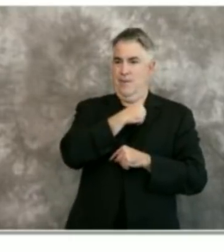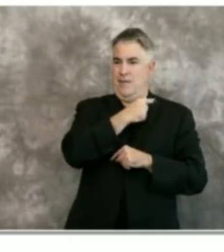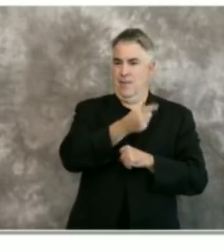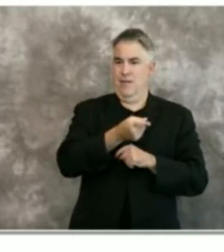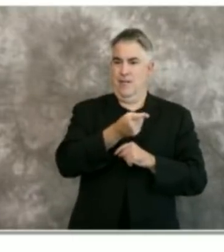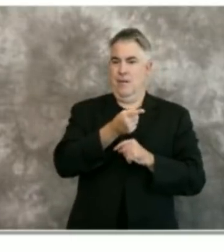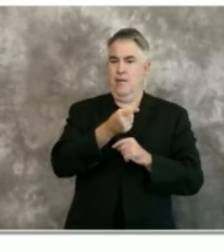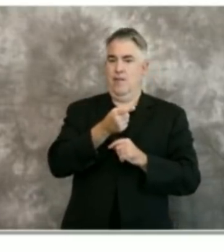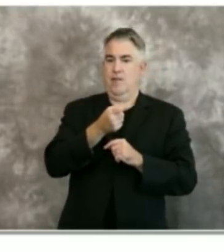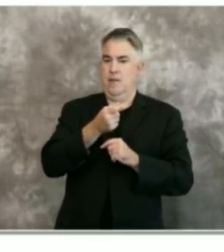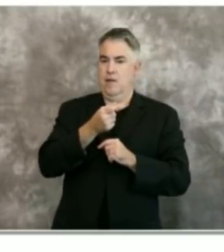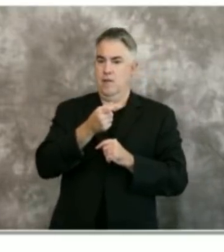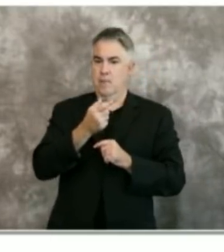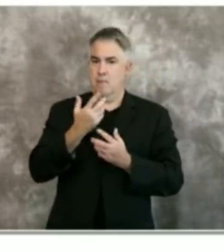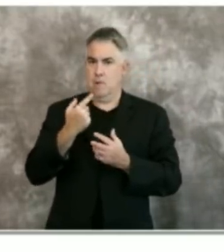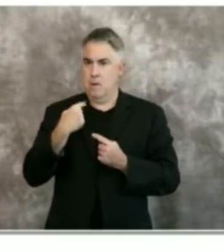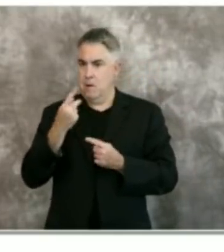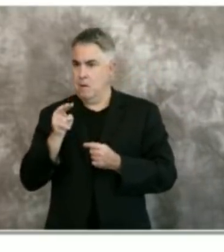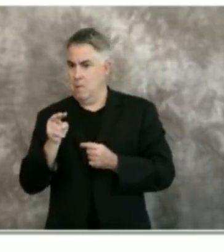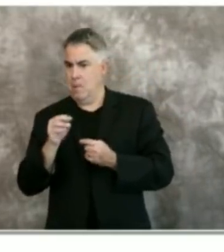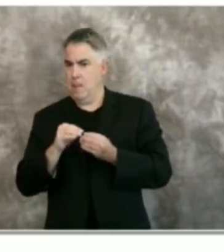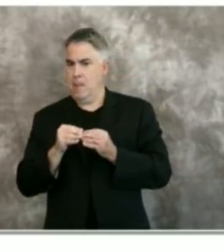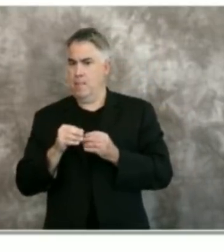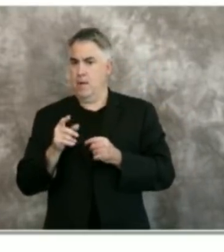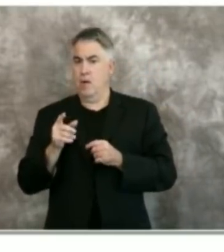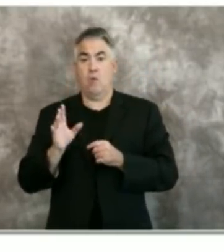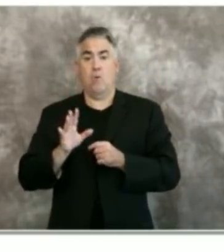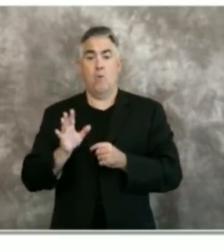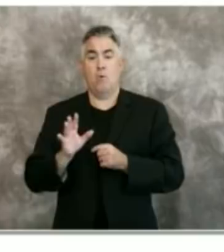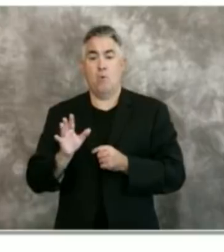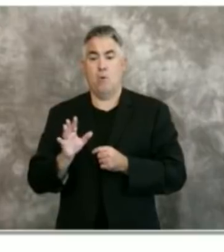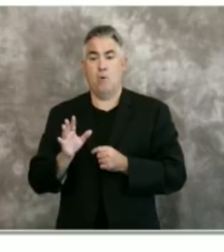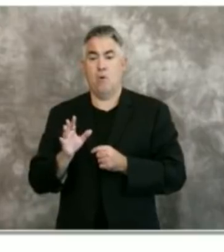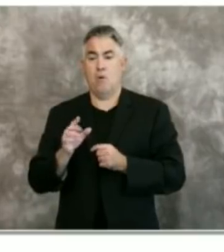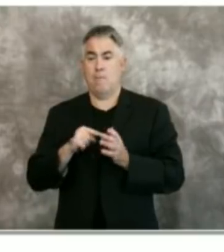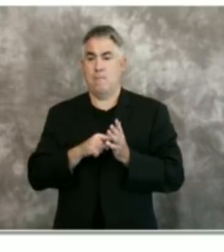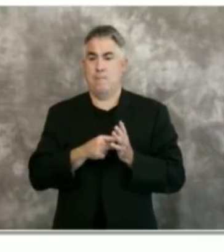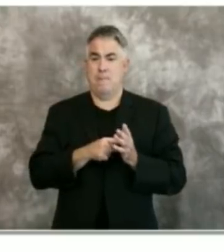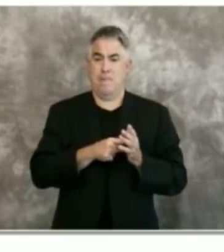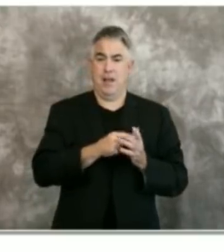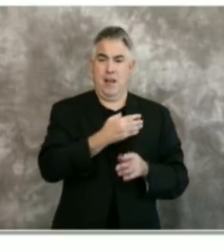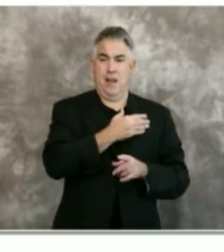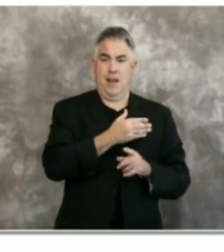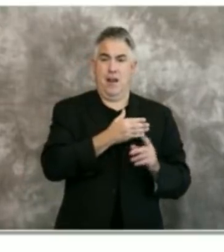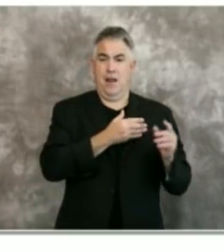ABNORMAL AND AS YOU CAN SEE OVER THE WEEK AND A HALF OR